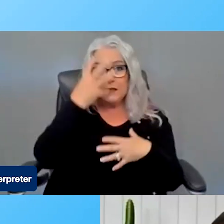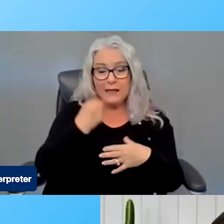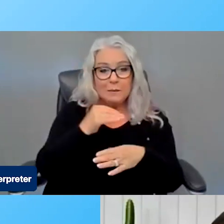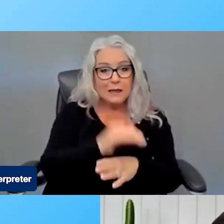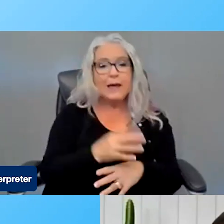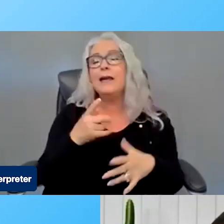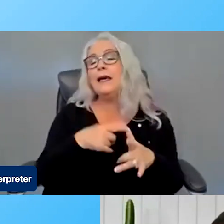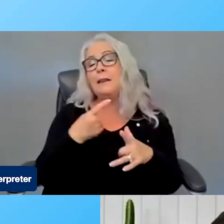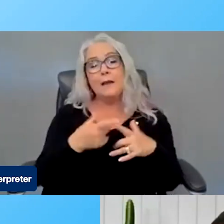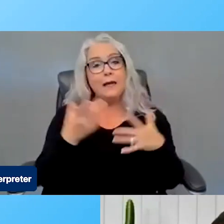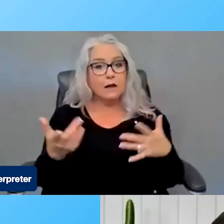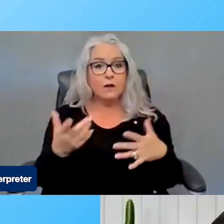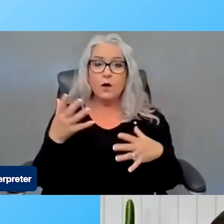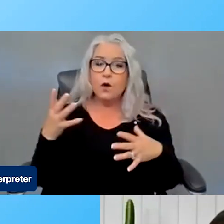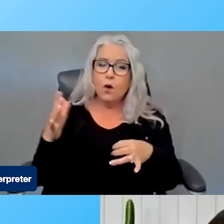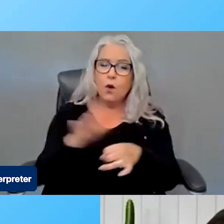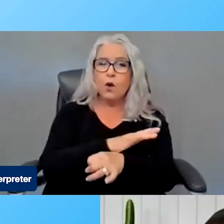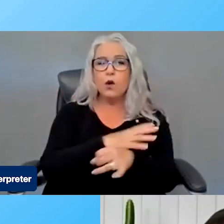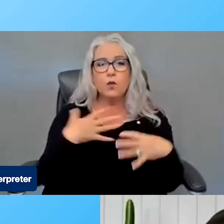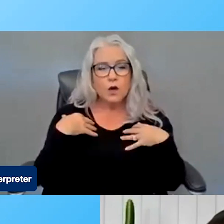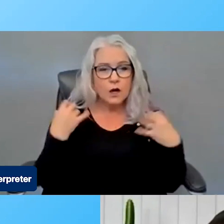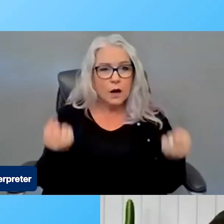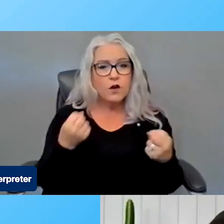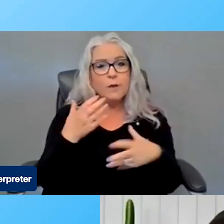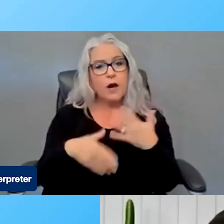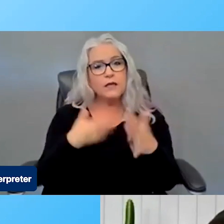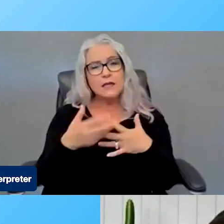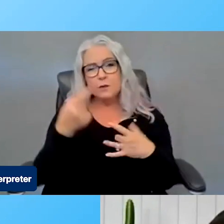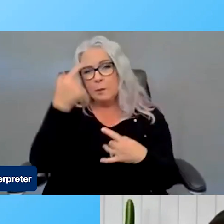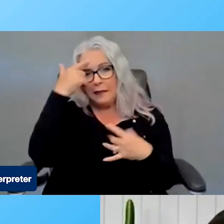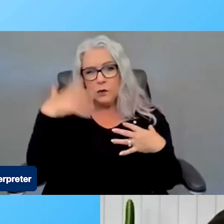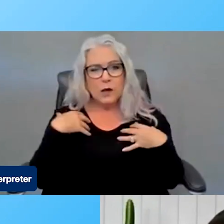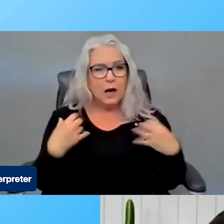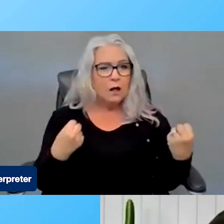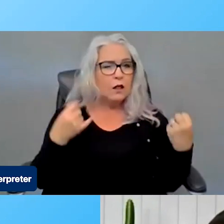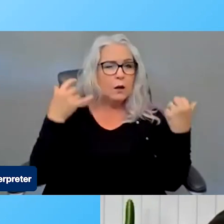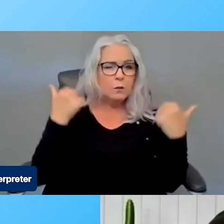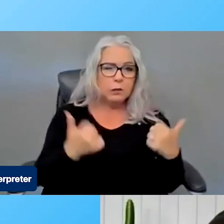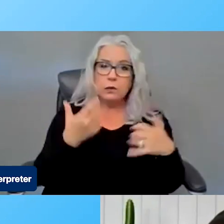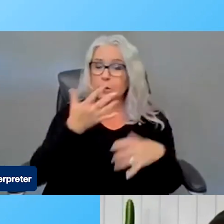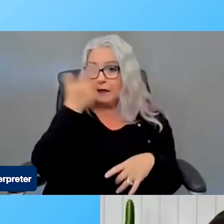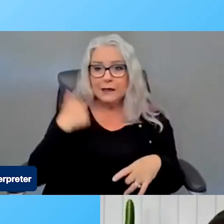non-recovery process had. So I think about cases as, Maria